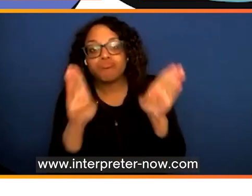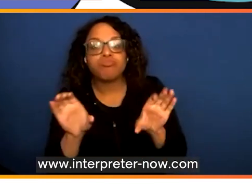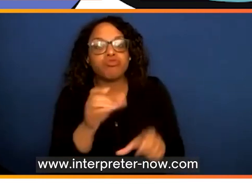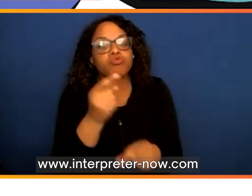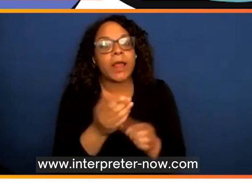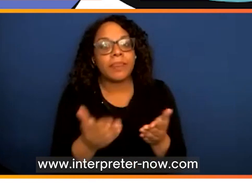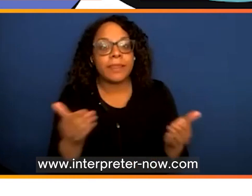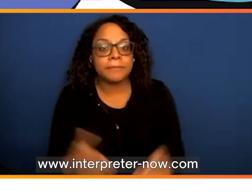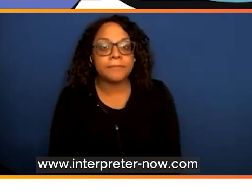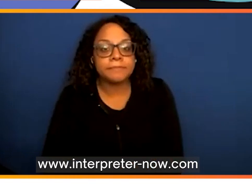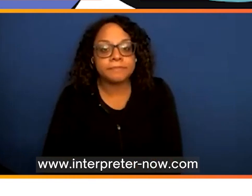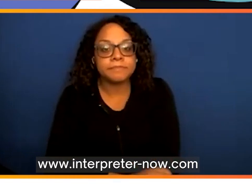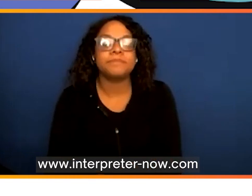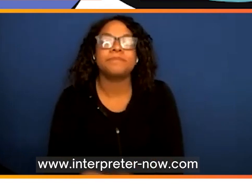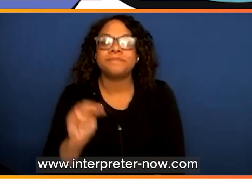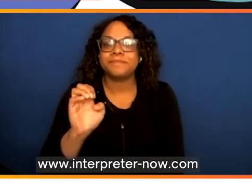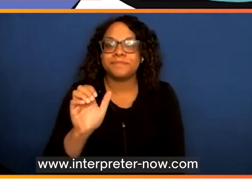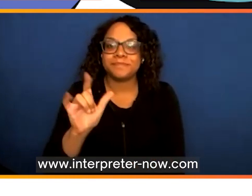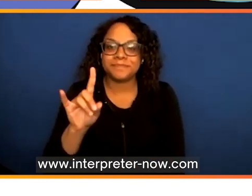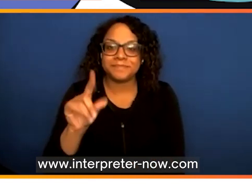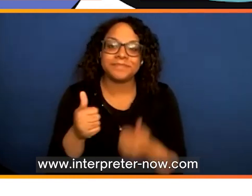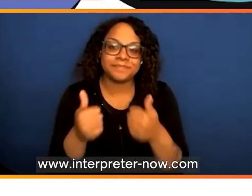to learn and continue to try to do the right thing.